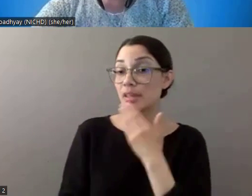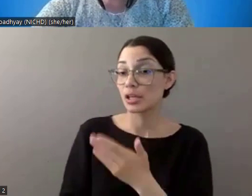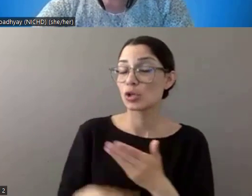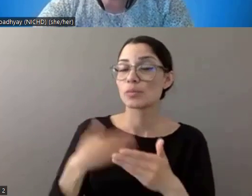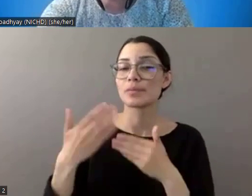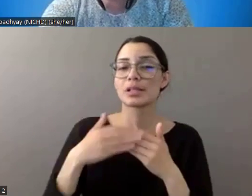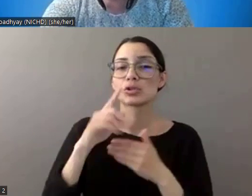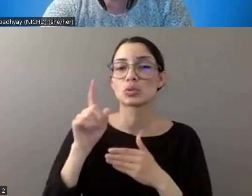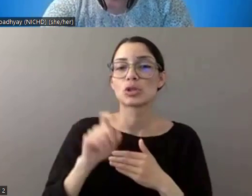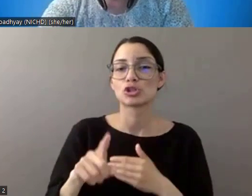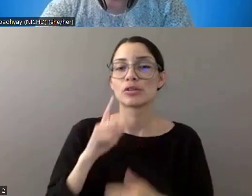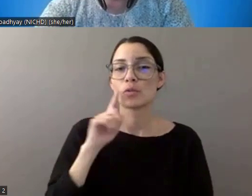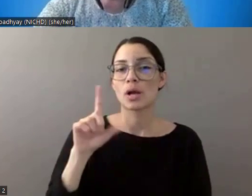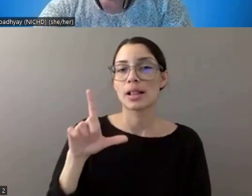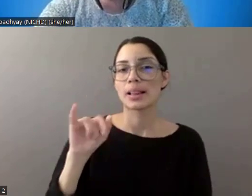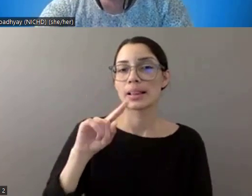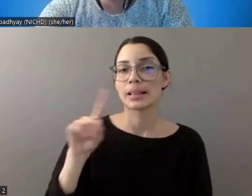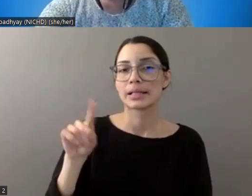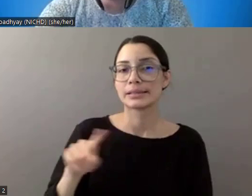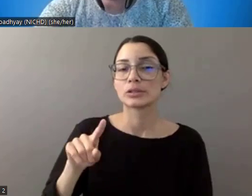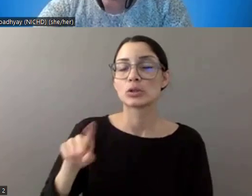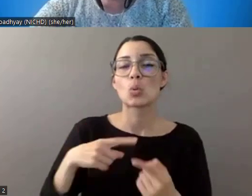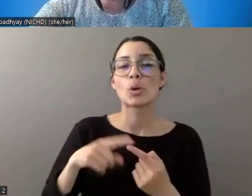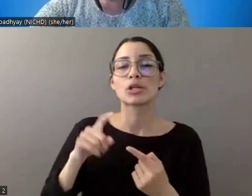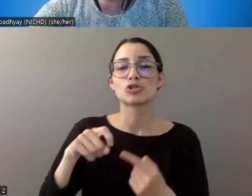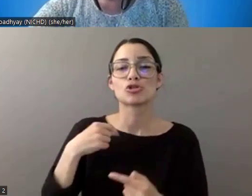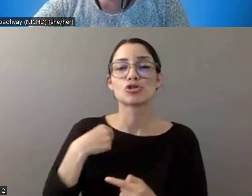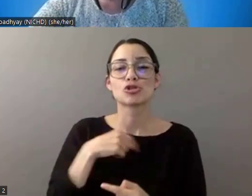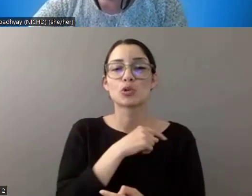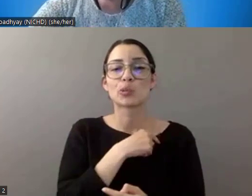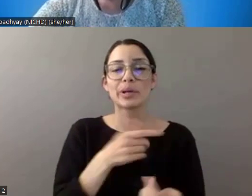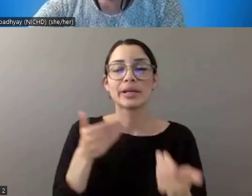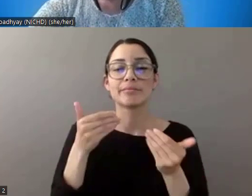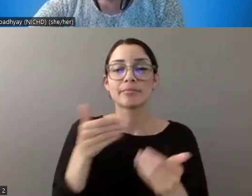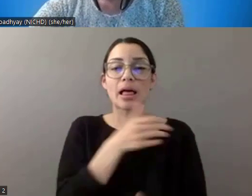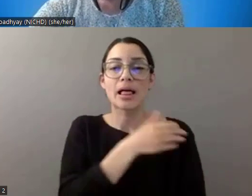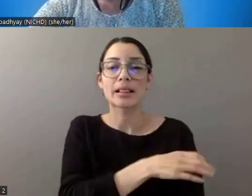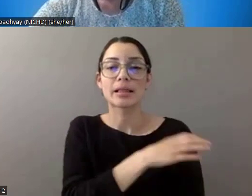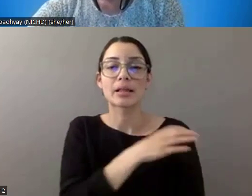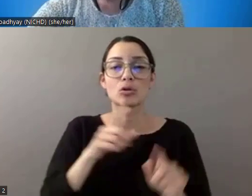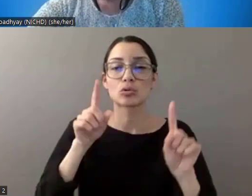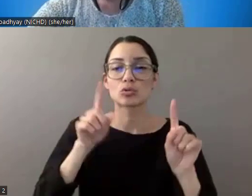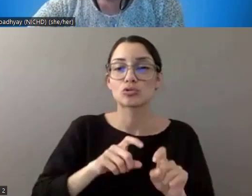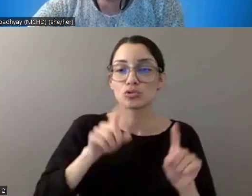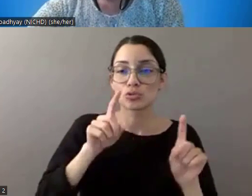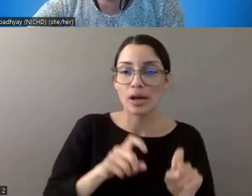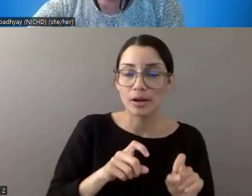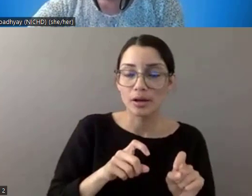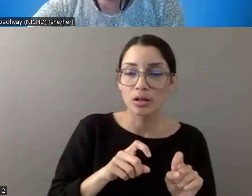"When should we go for clinical trial required versus clinical trial not allowed?" Liz Perruccio: Thank you.